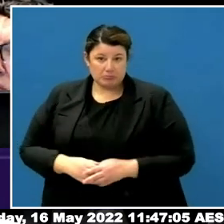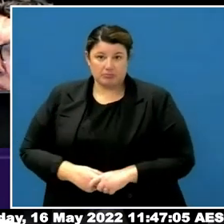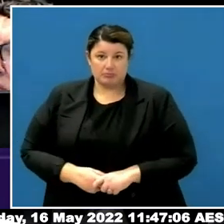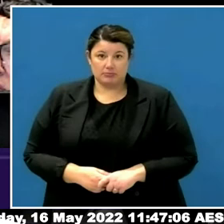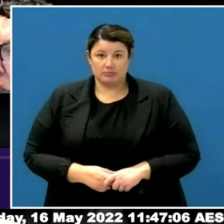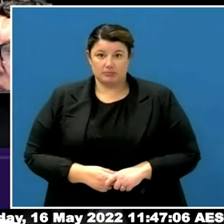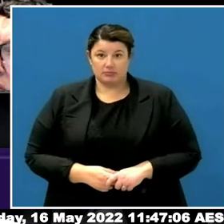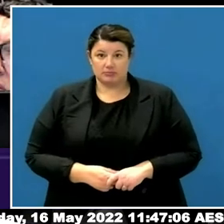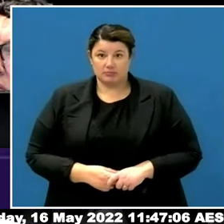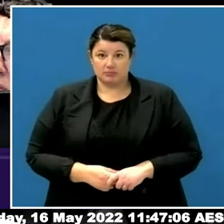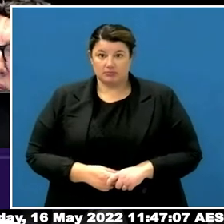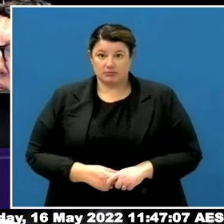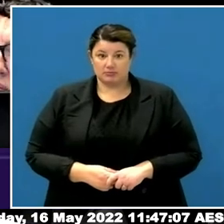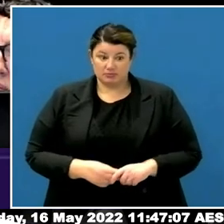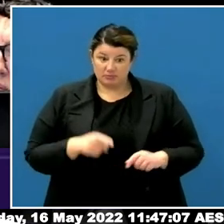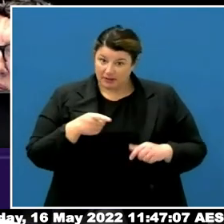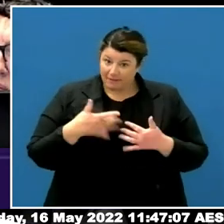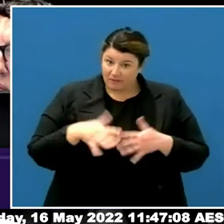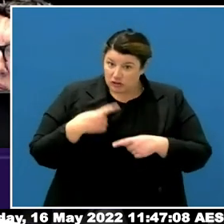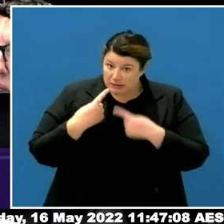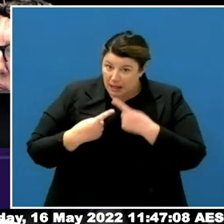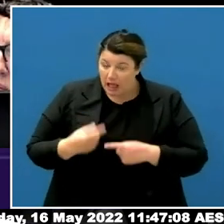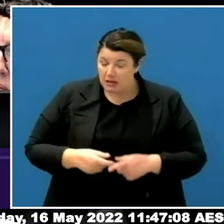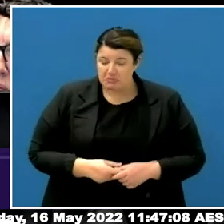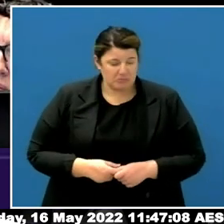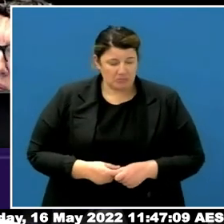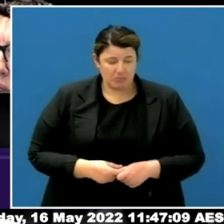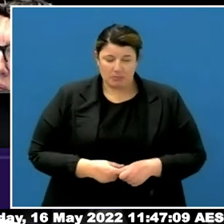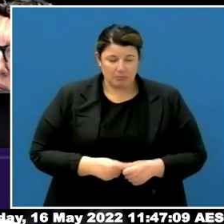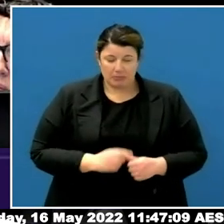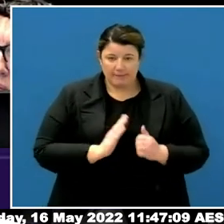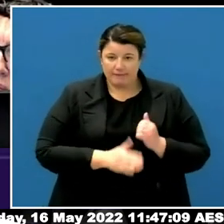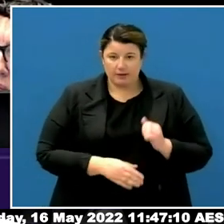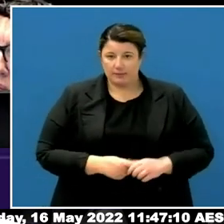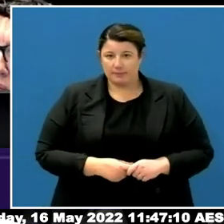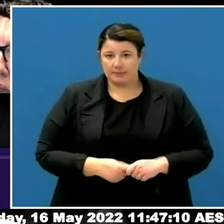That wasn't a term that was explained to you? No. MR FOGARTY: And then the next clause, 5.10: